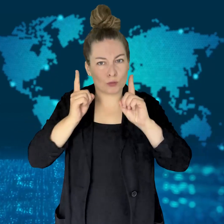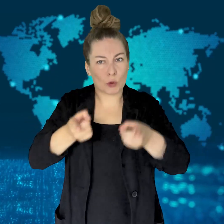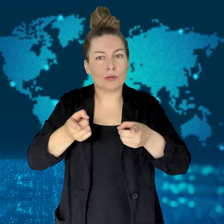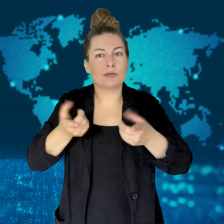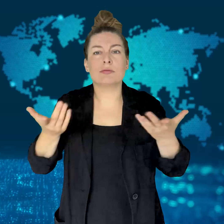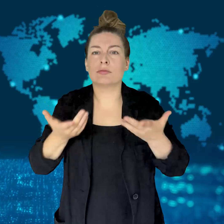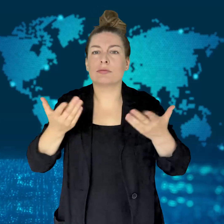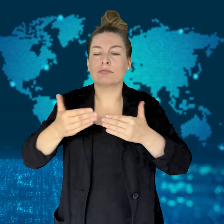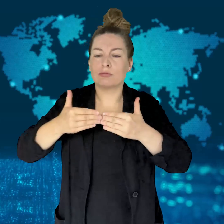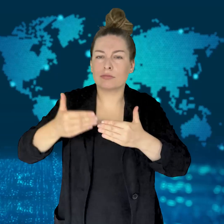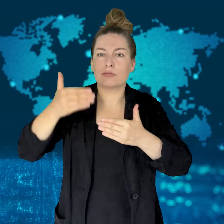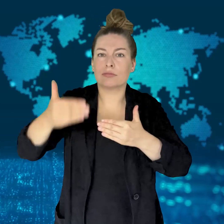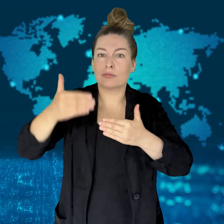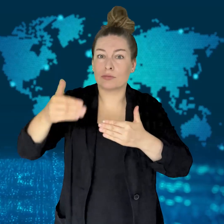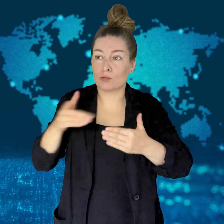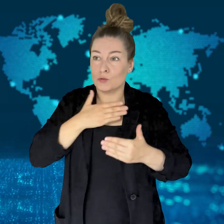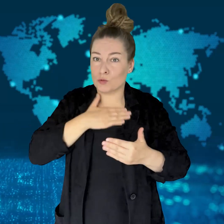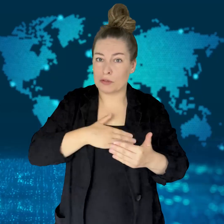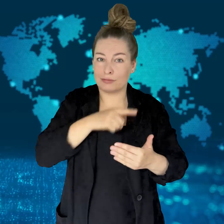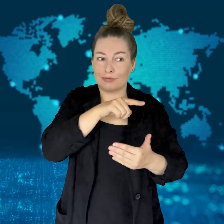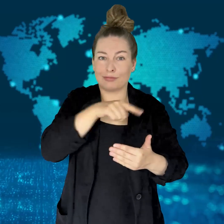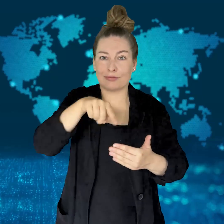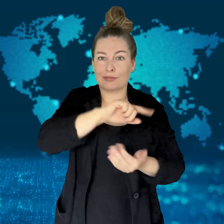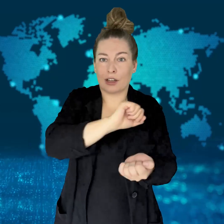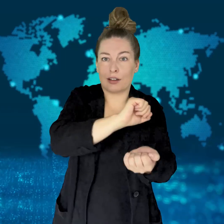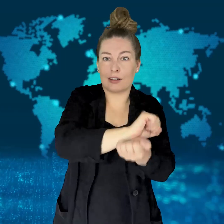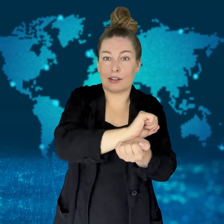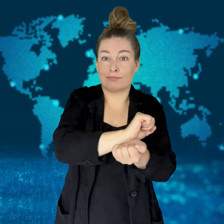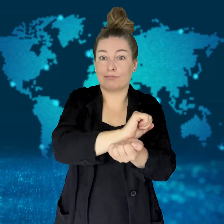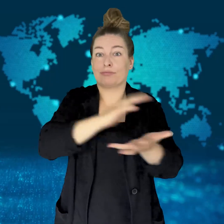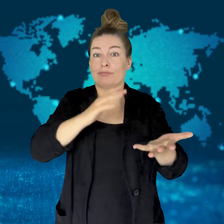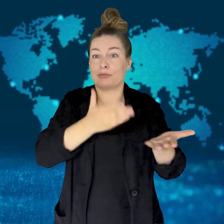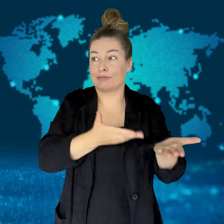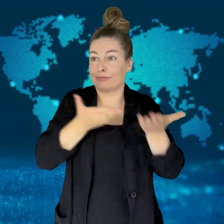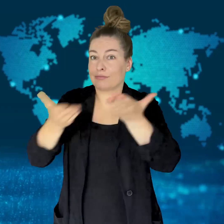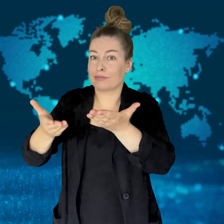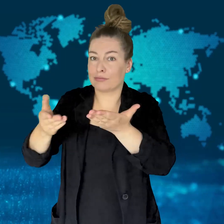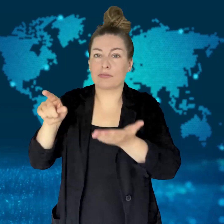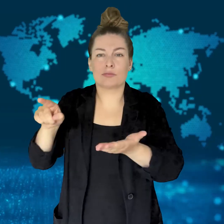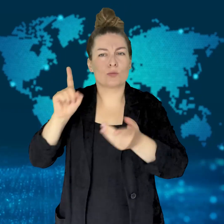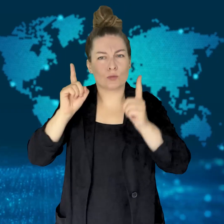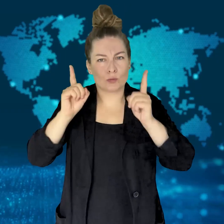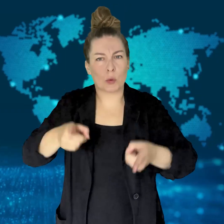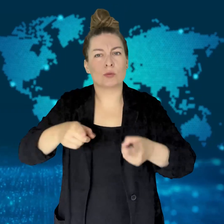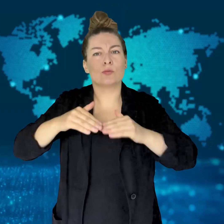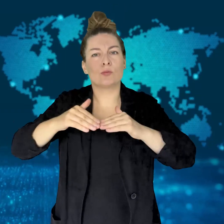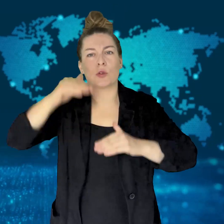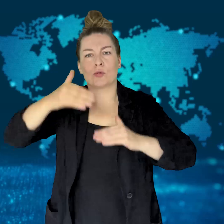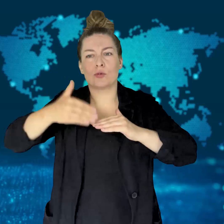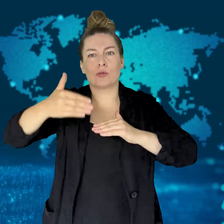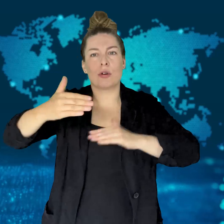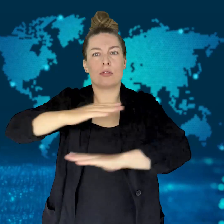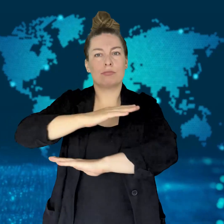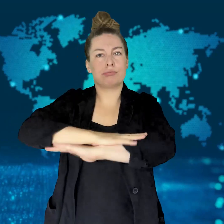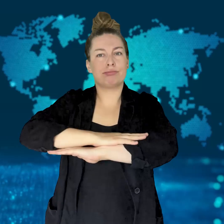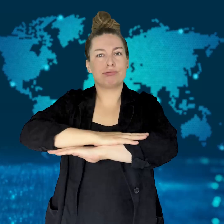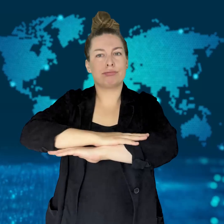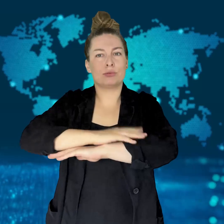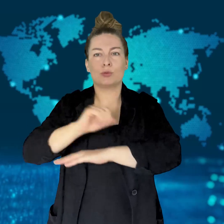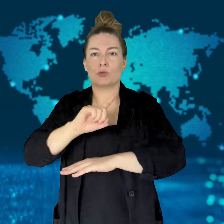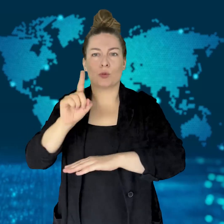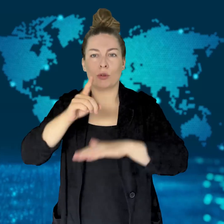include a permanent ceasefire.